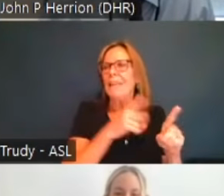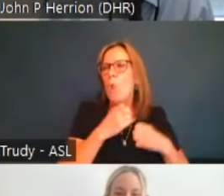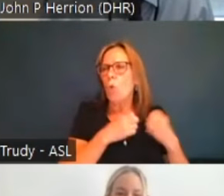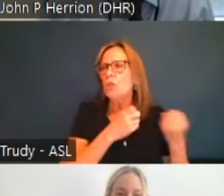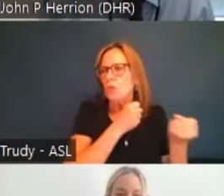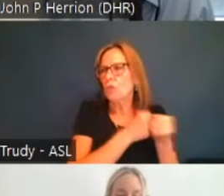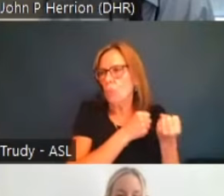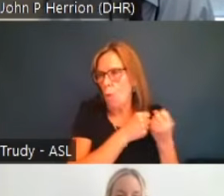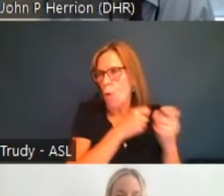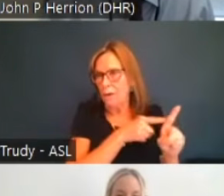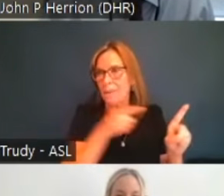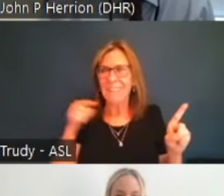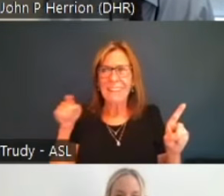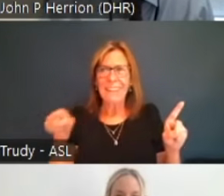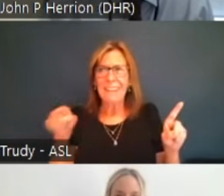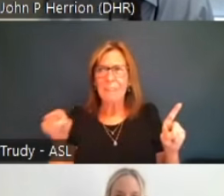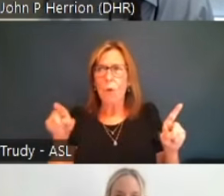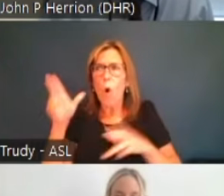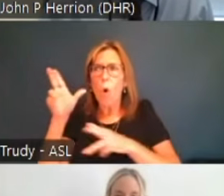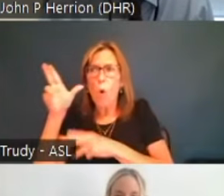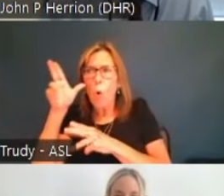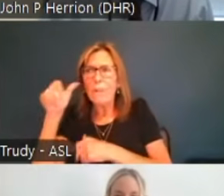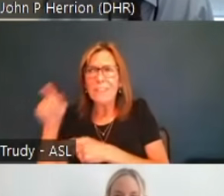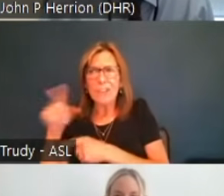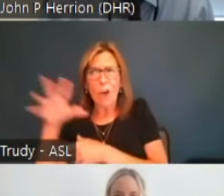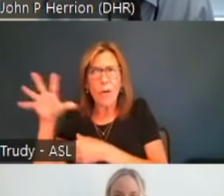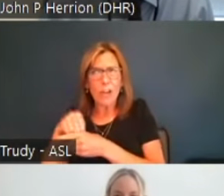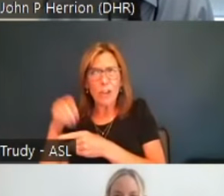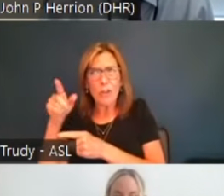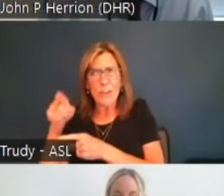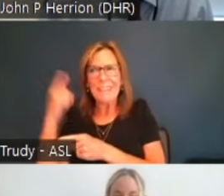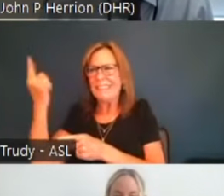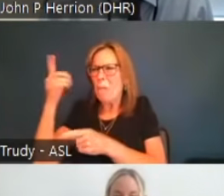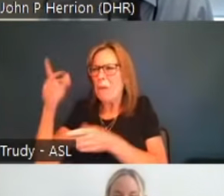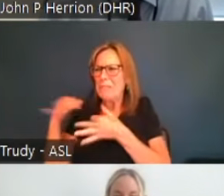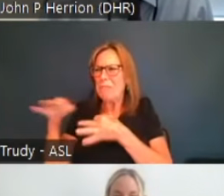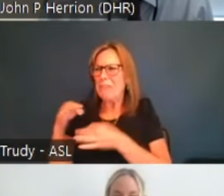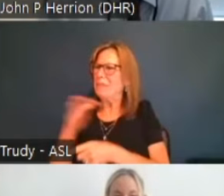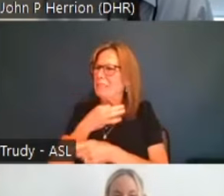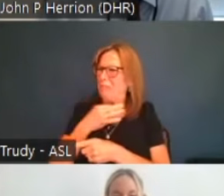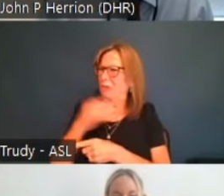lifespan, And that training component doesn't come up as quickly as